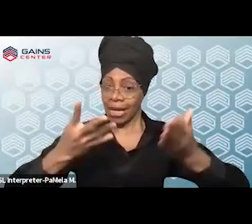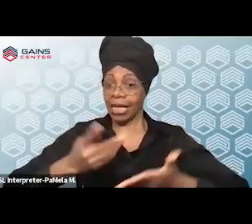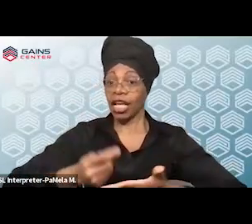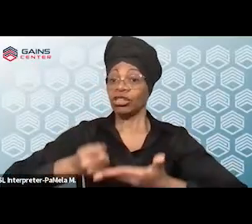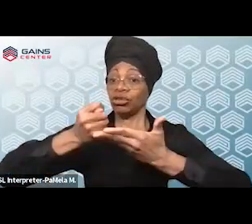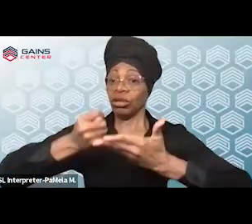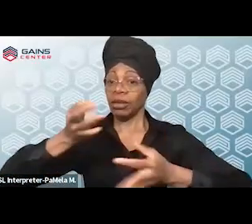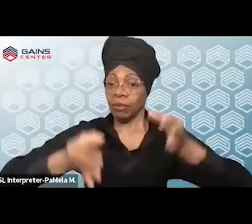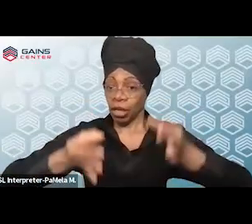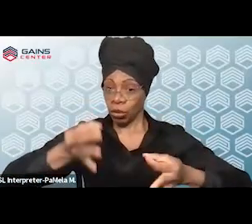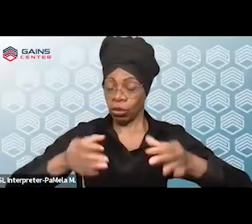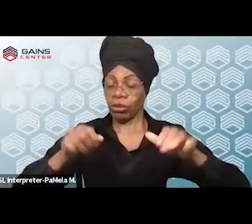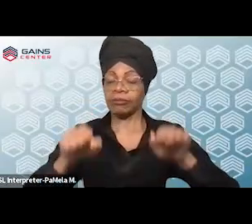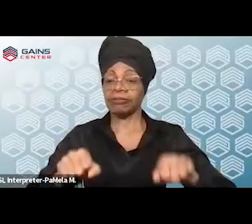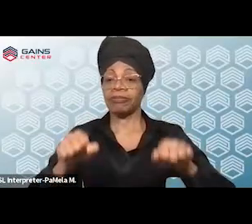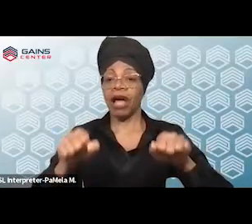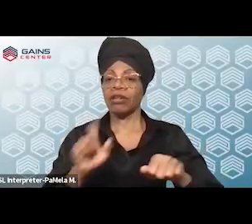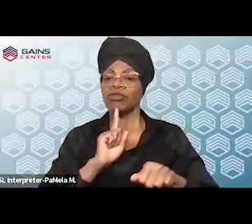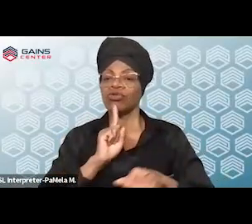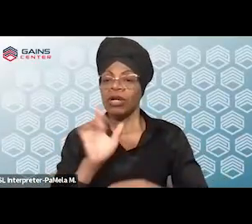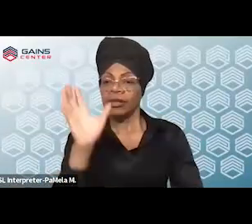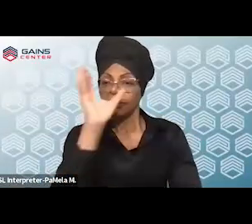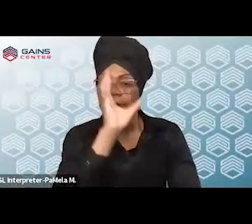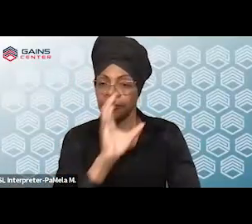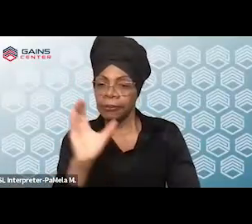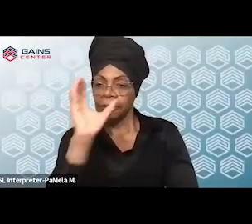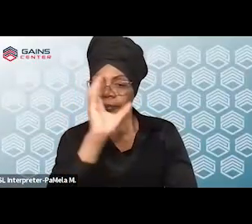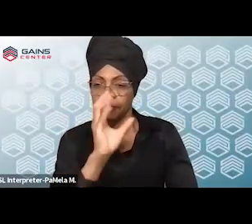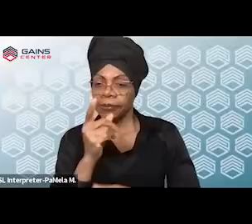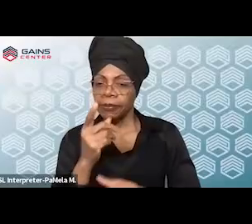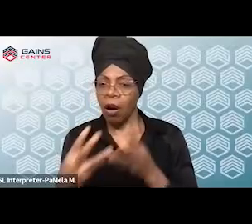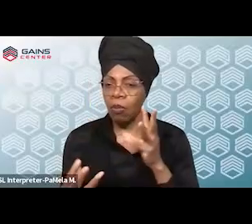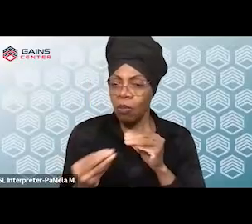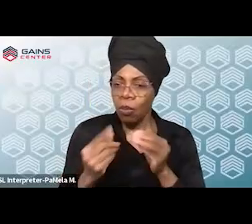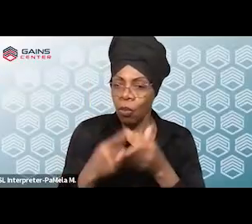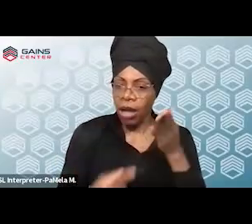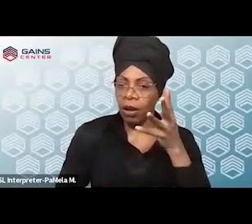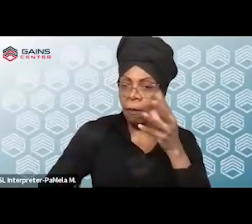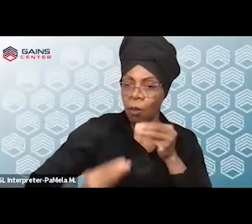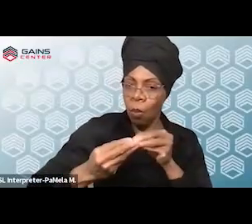the ability to explore what else can be done for these individuals.